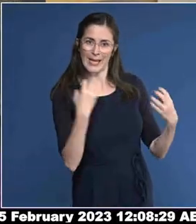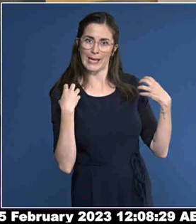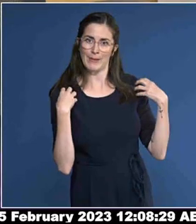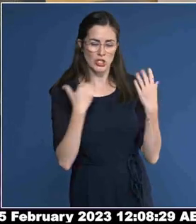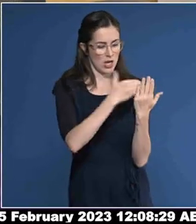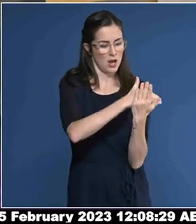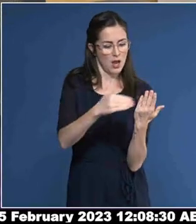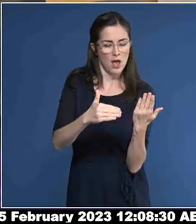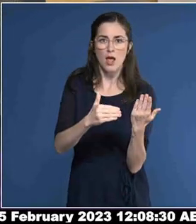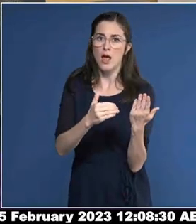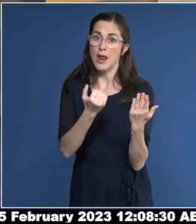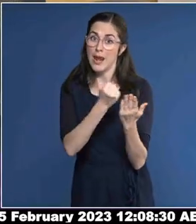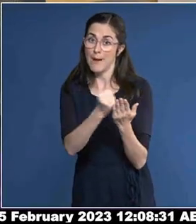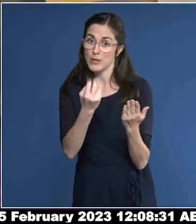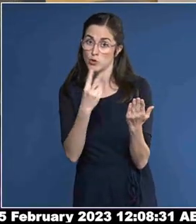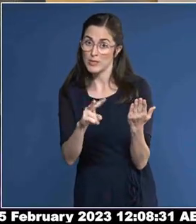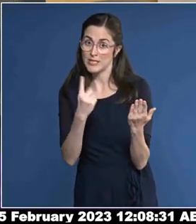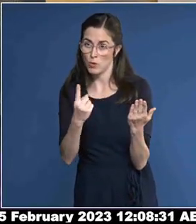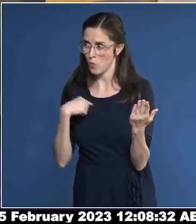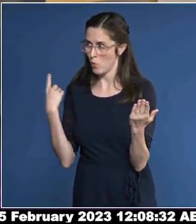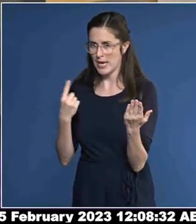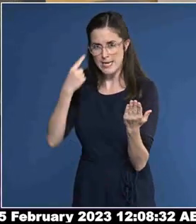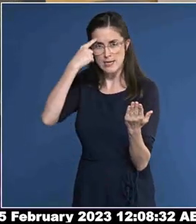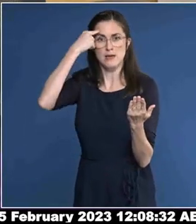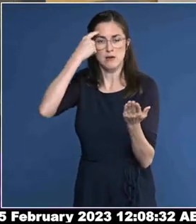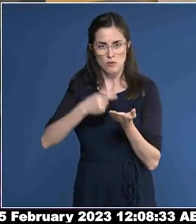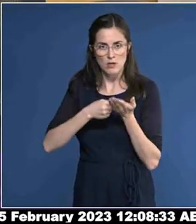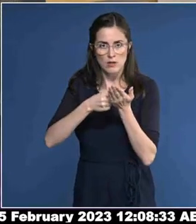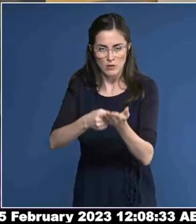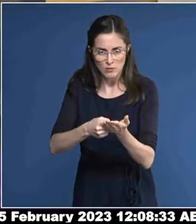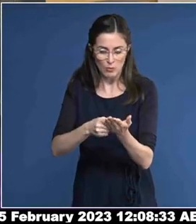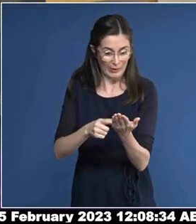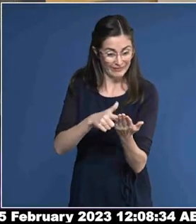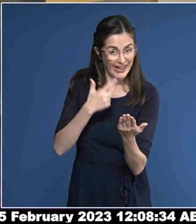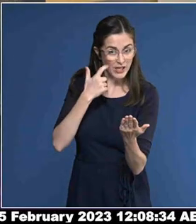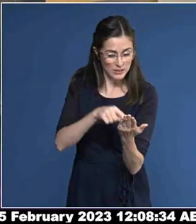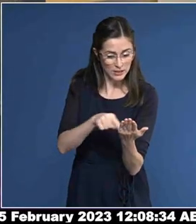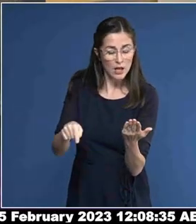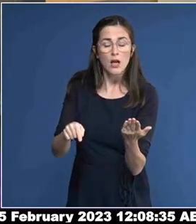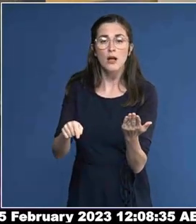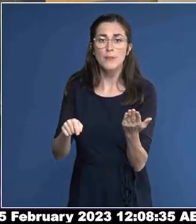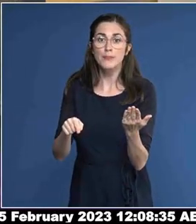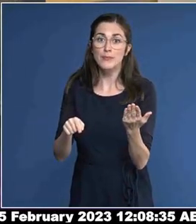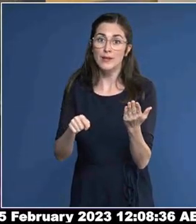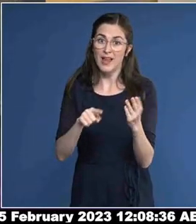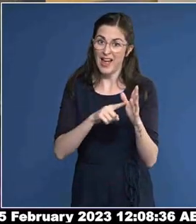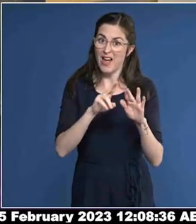At least from 2015 to 2021, the composition of Afford's board and executive management